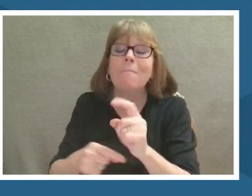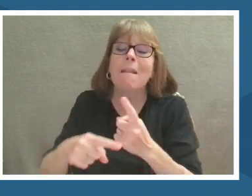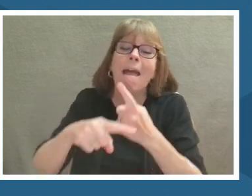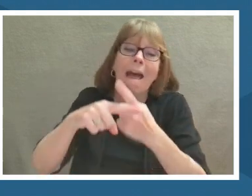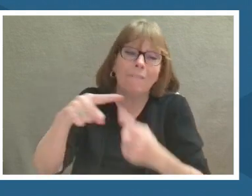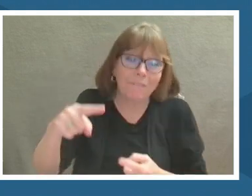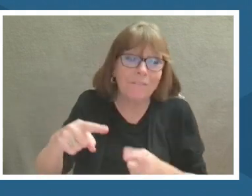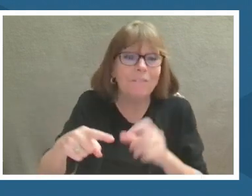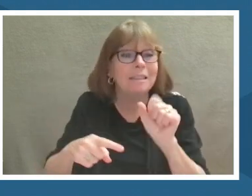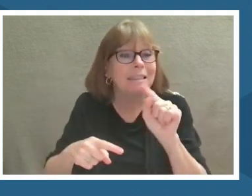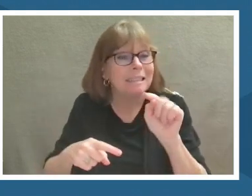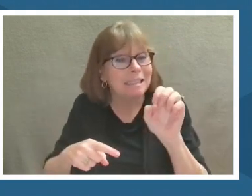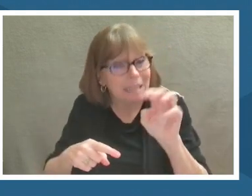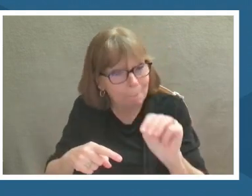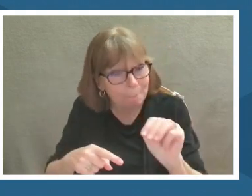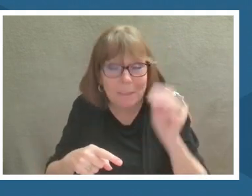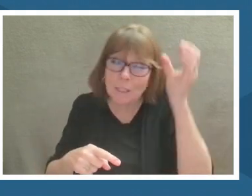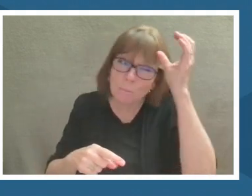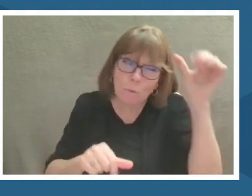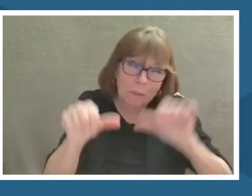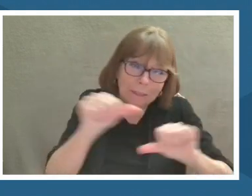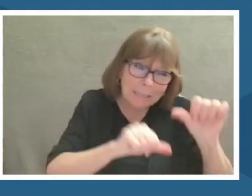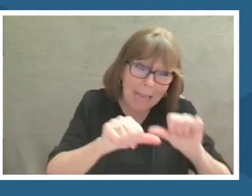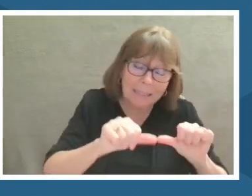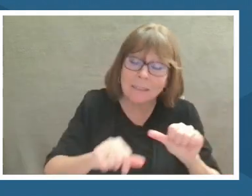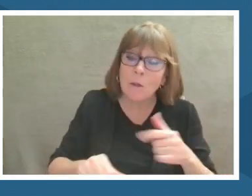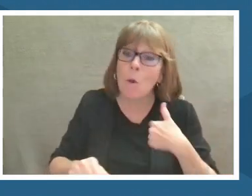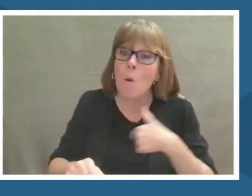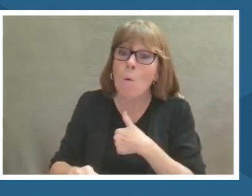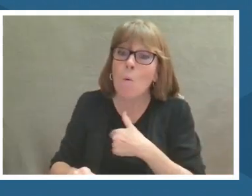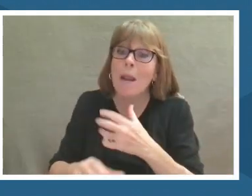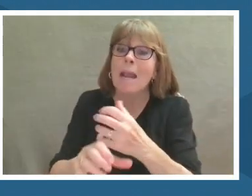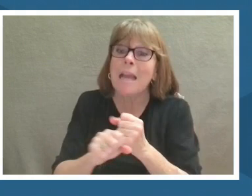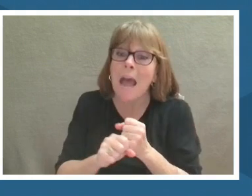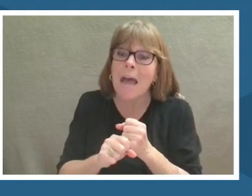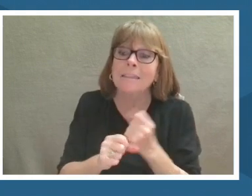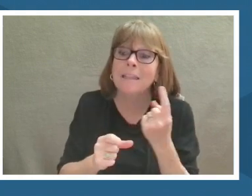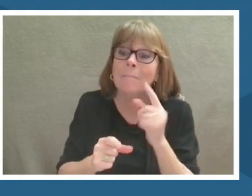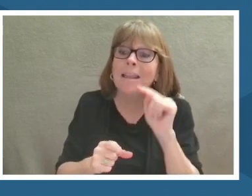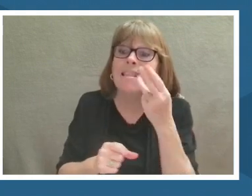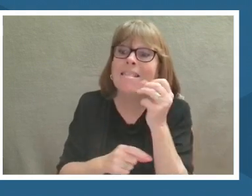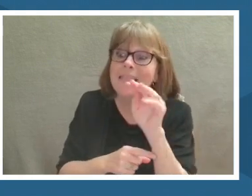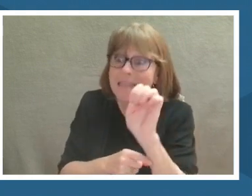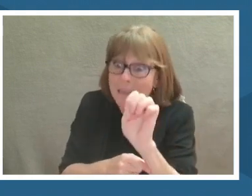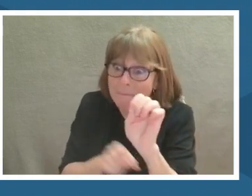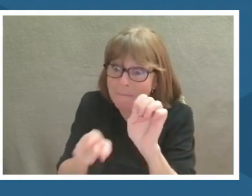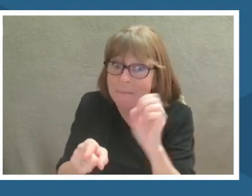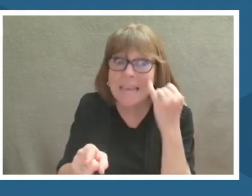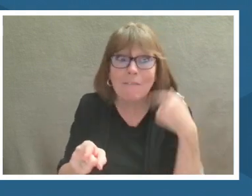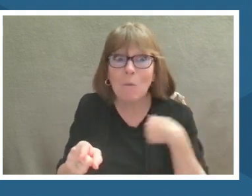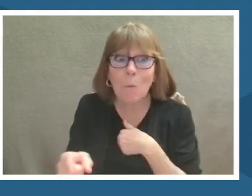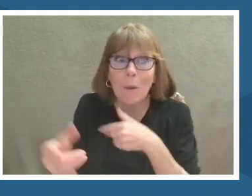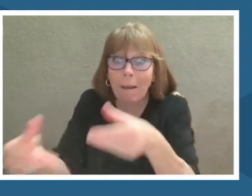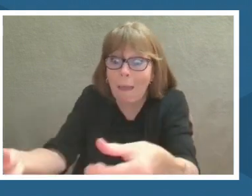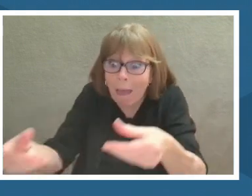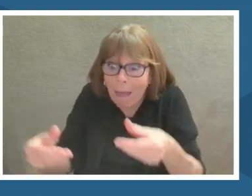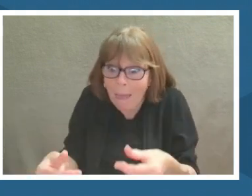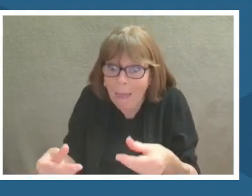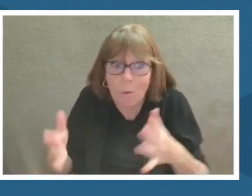but i will tell you if we got an application that was a steam application we would be more than thrilled it's not